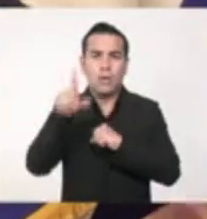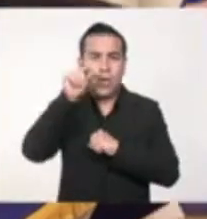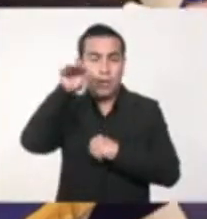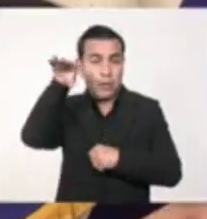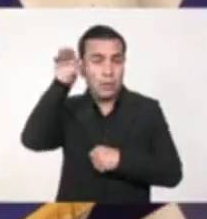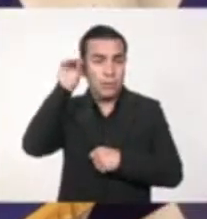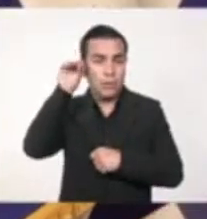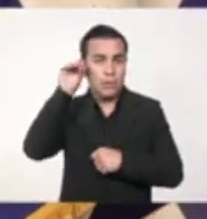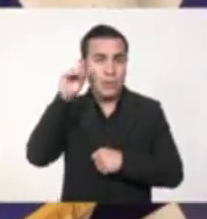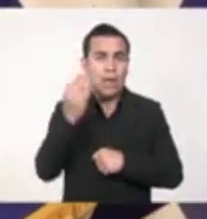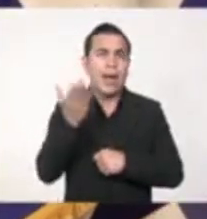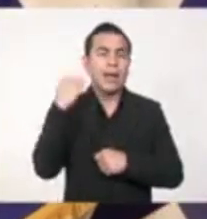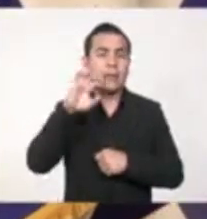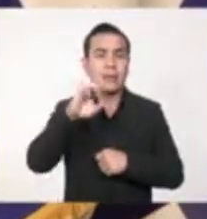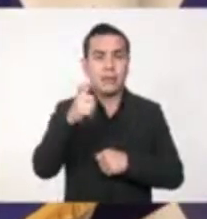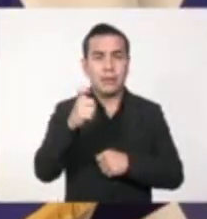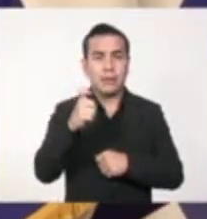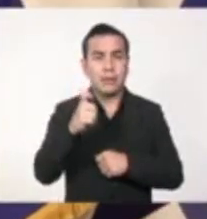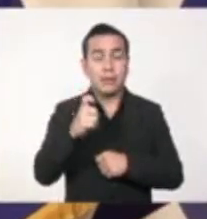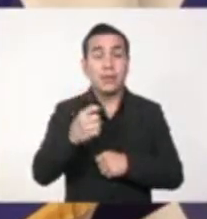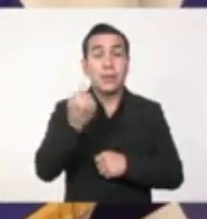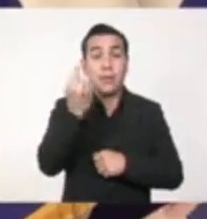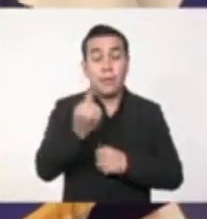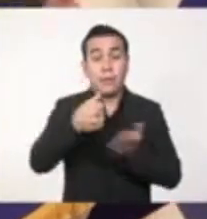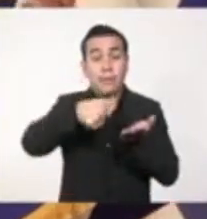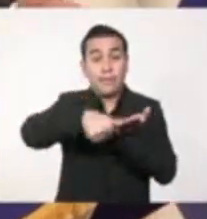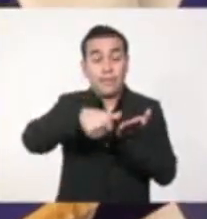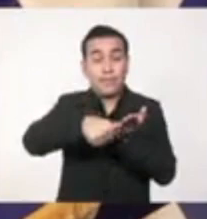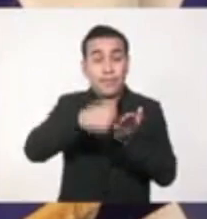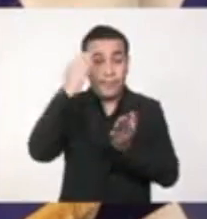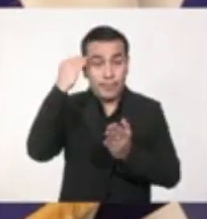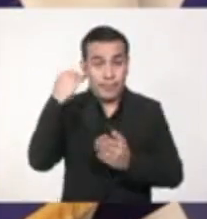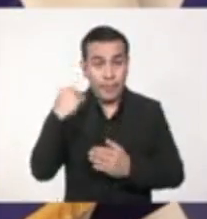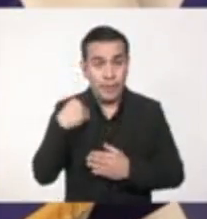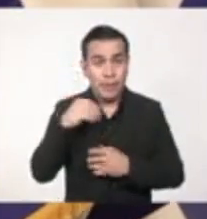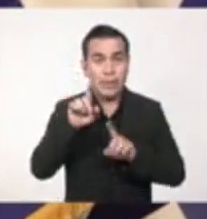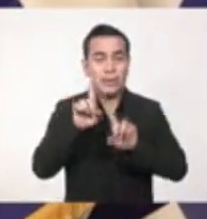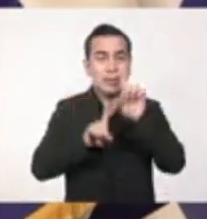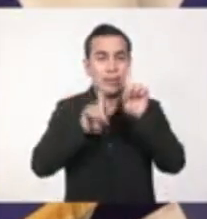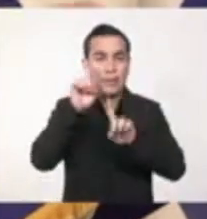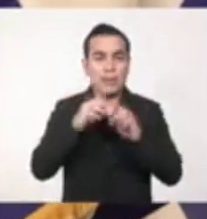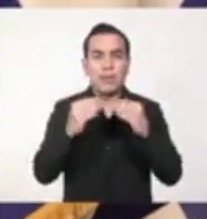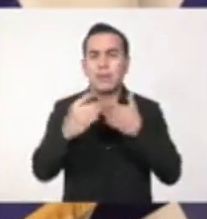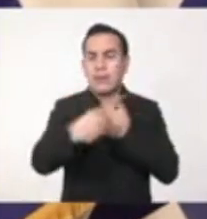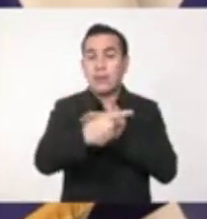three days ago, the mayor of Santa Ana, she was a deputy of de the Legislative Assembly, sister of a president,